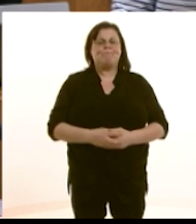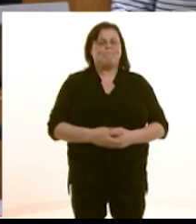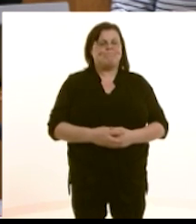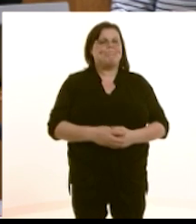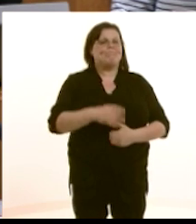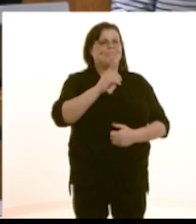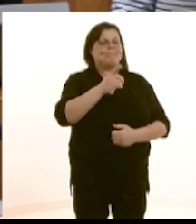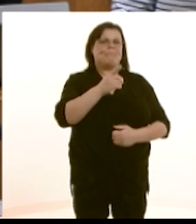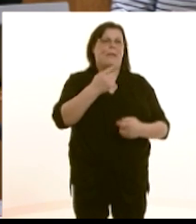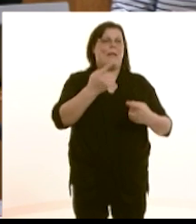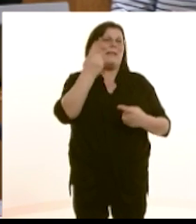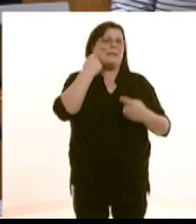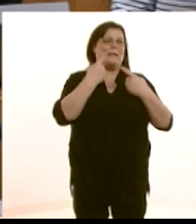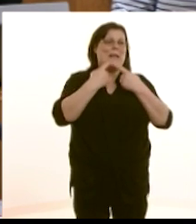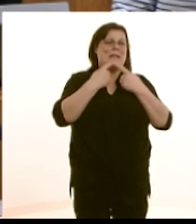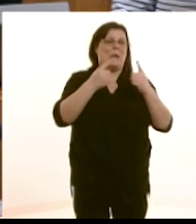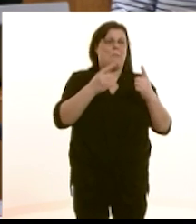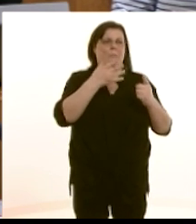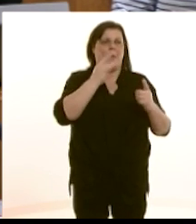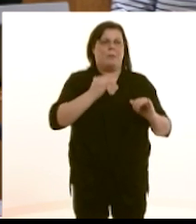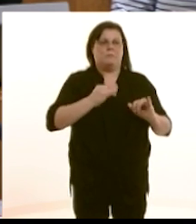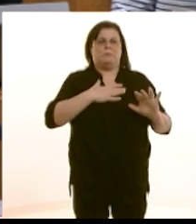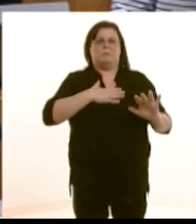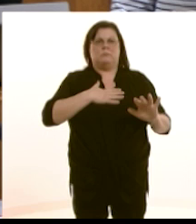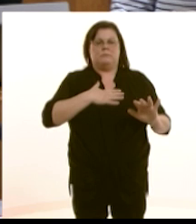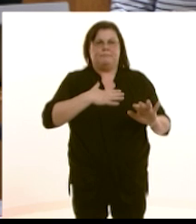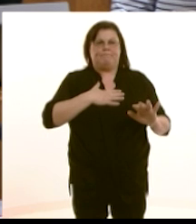that the announcement yesterday was unwelcome. We have to balance that, of course, against